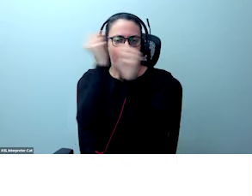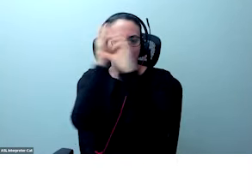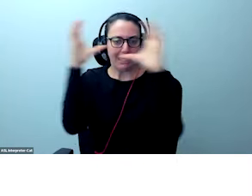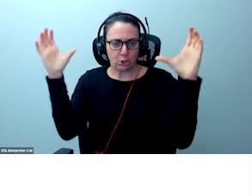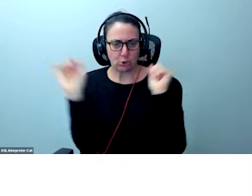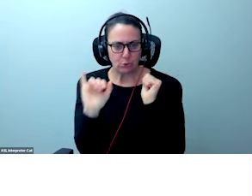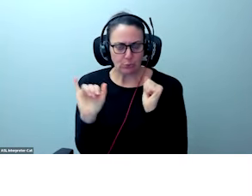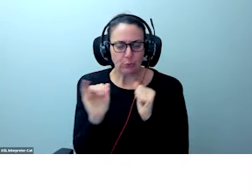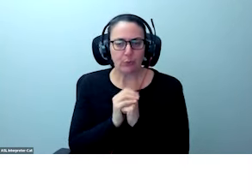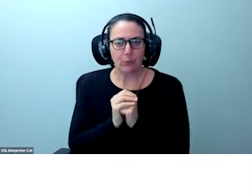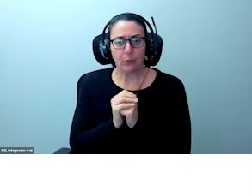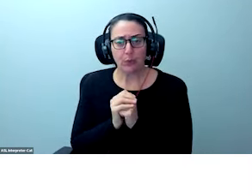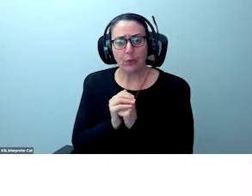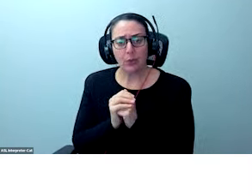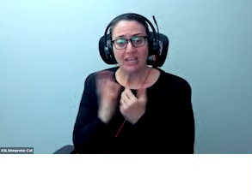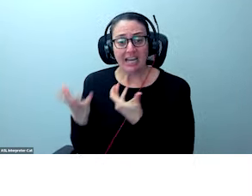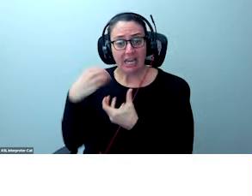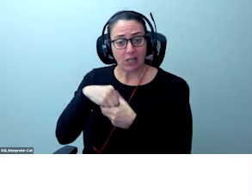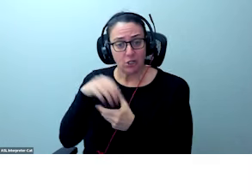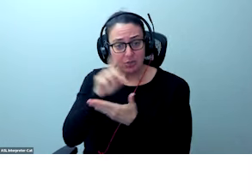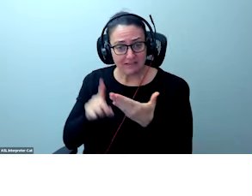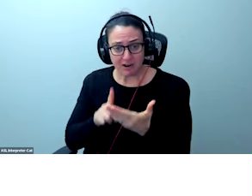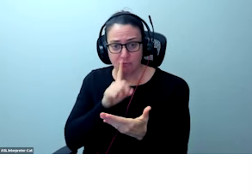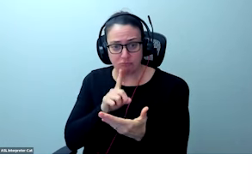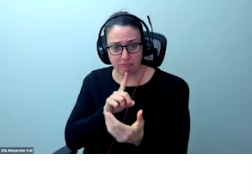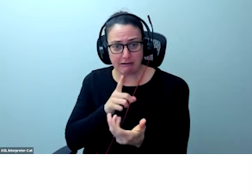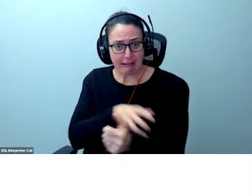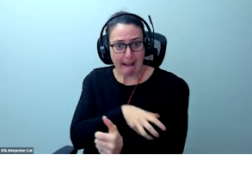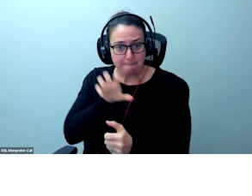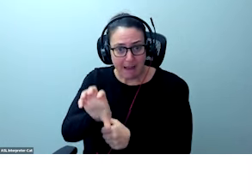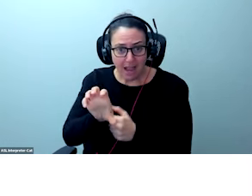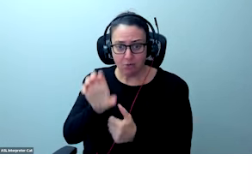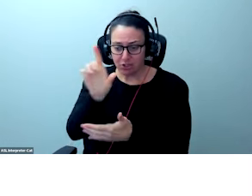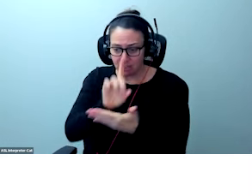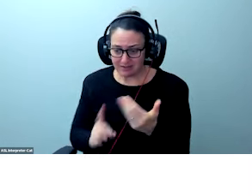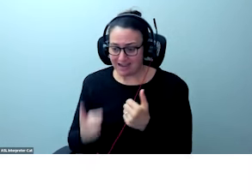Inclusive design really empowers a system where you're designing one solution for one individual